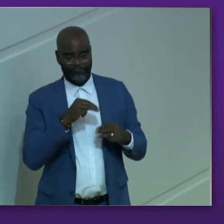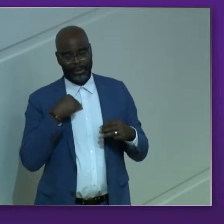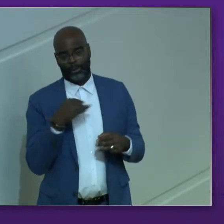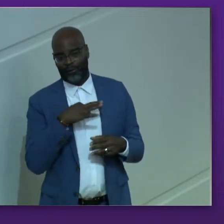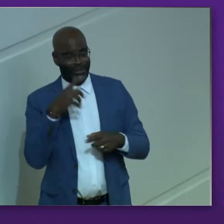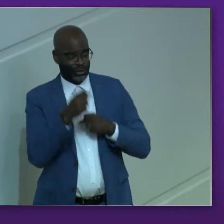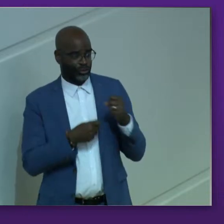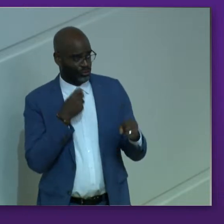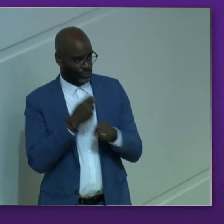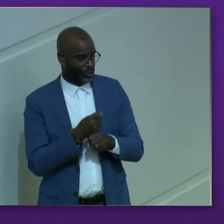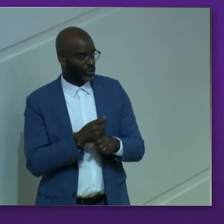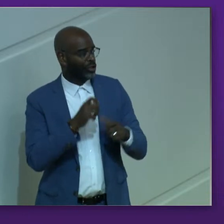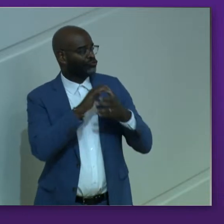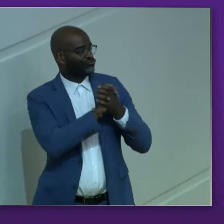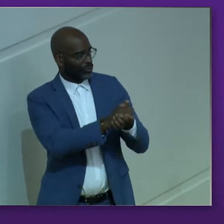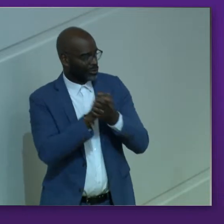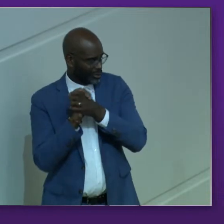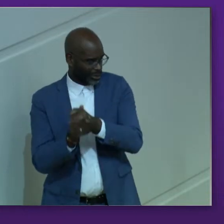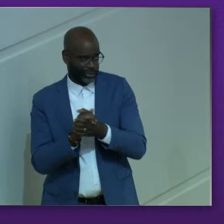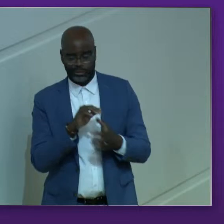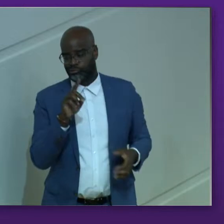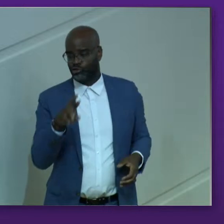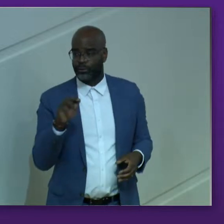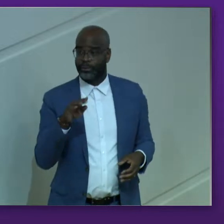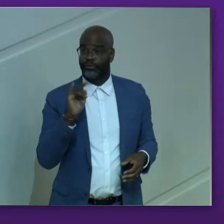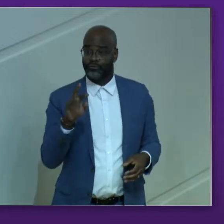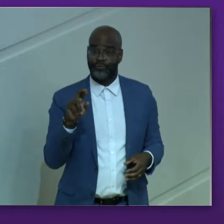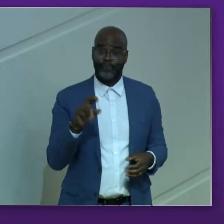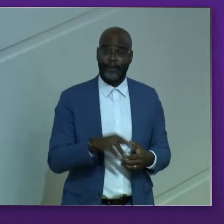RESULT ORIENTED PARTNER AND HAS